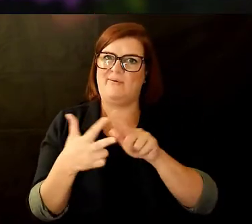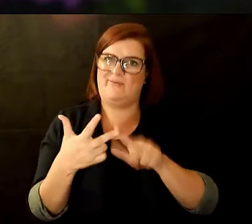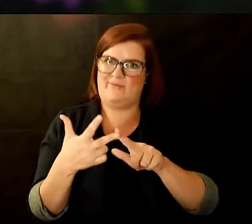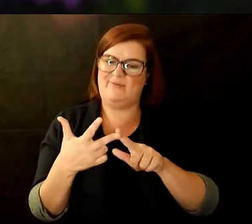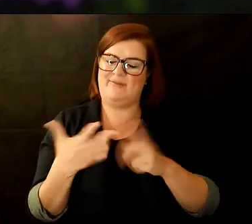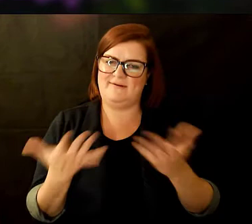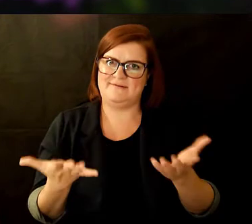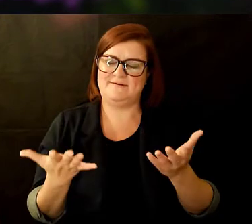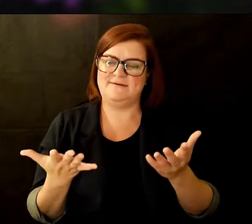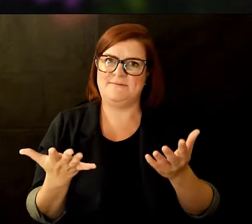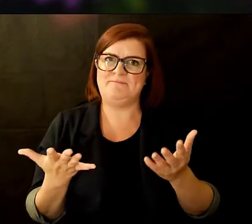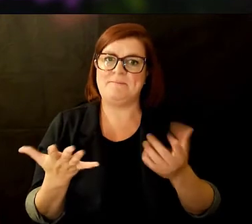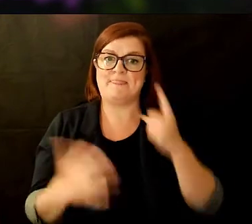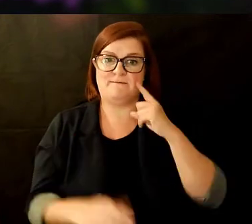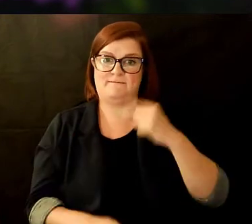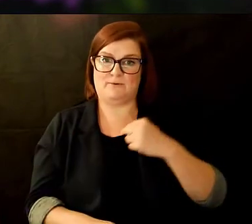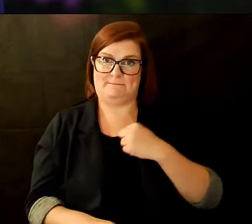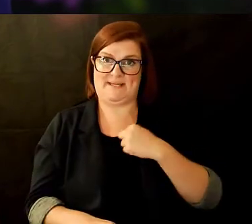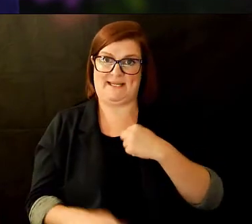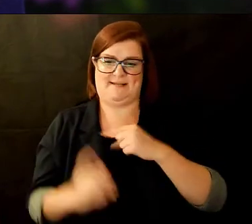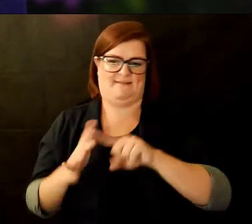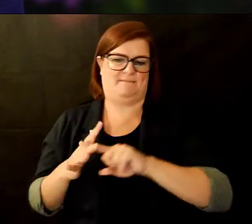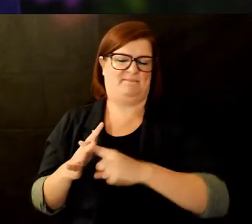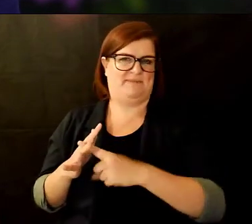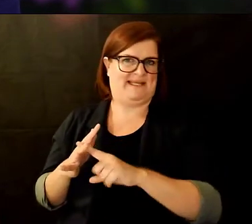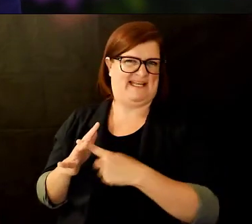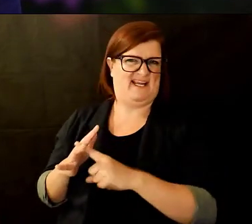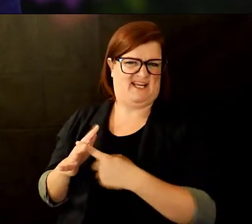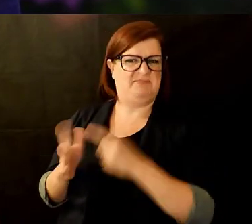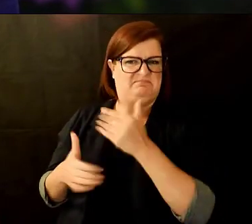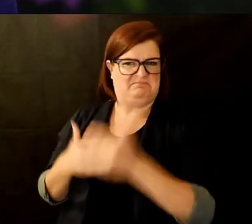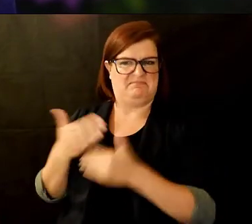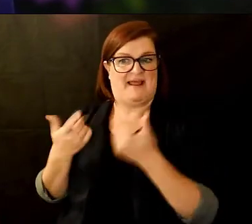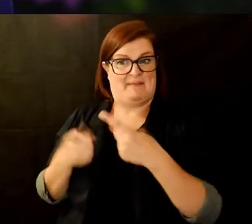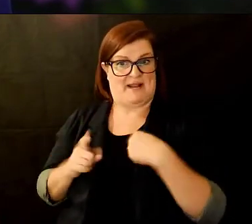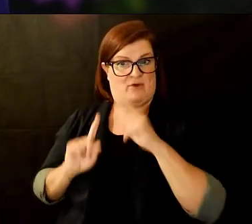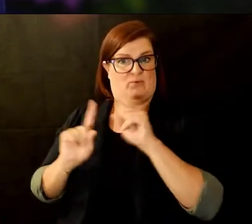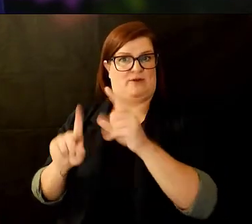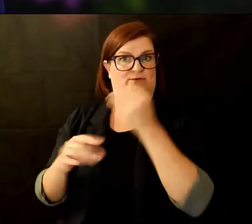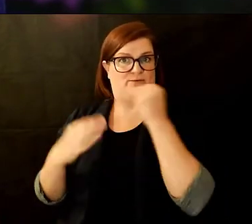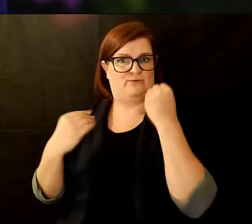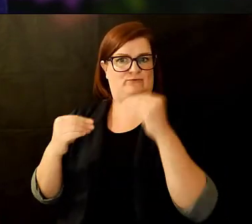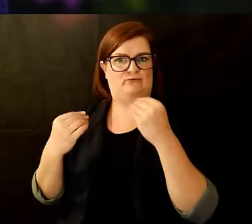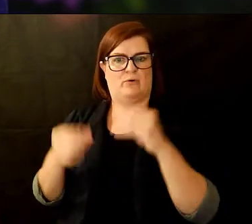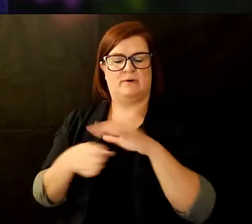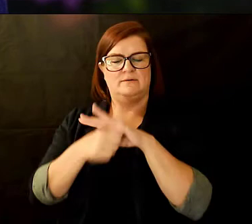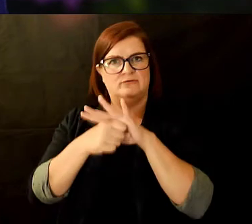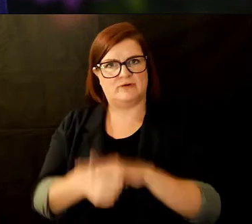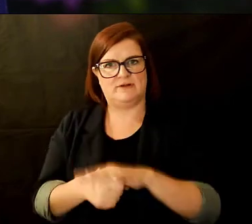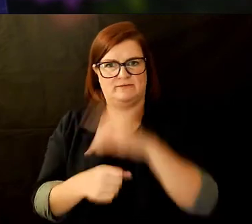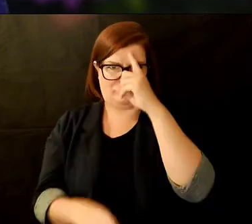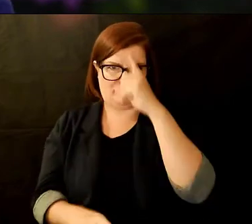is happening. For me, in the beginning, going to the grocery store was stressful.